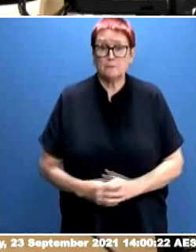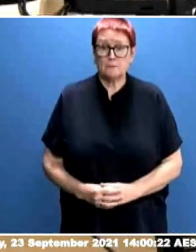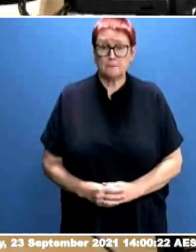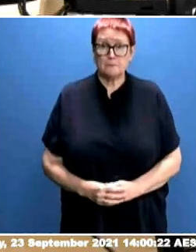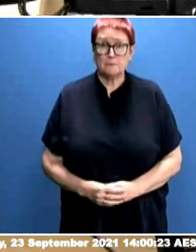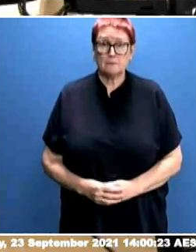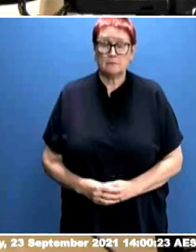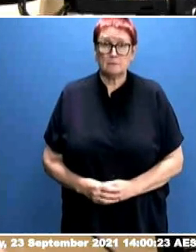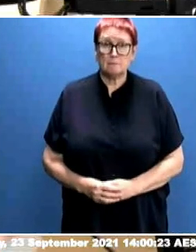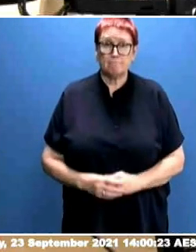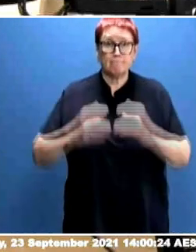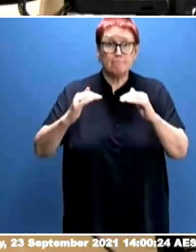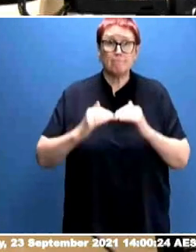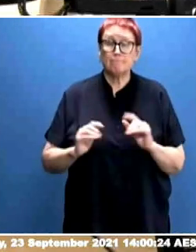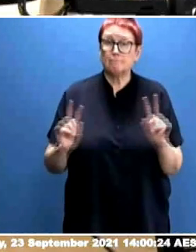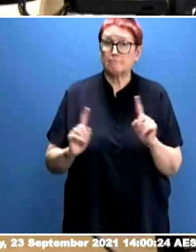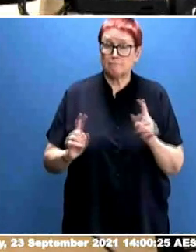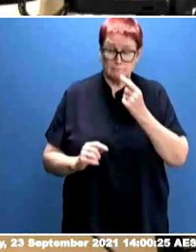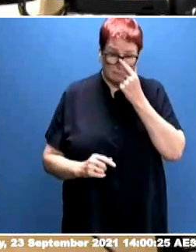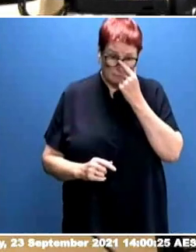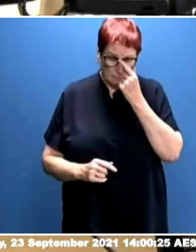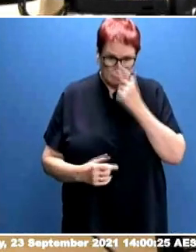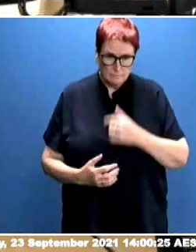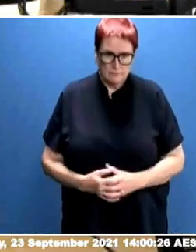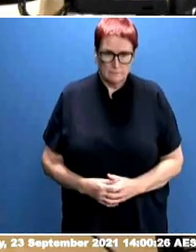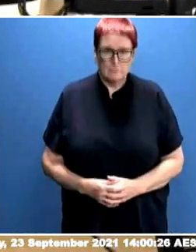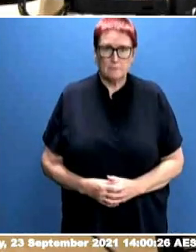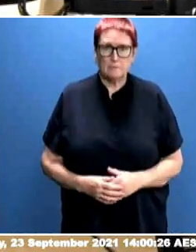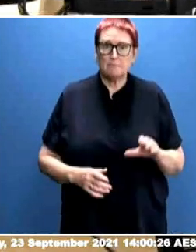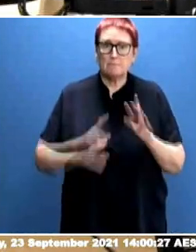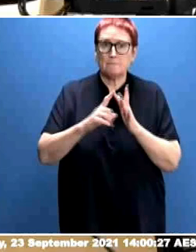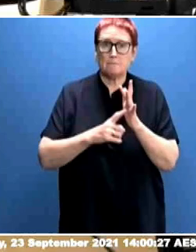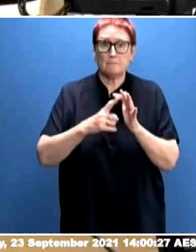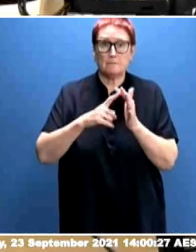Commissioners, we are next going to hear from Ms Jeanette Kerr, who